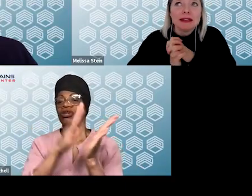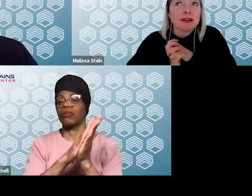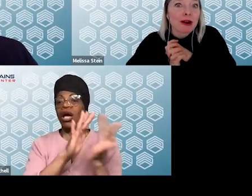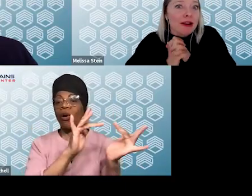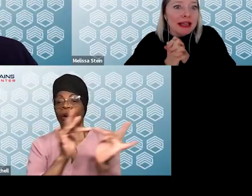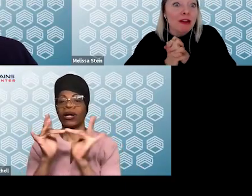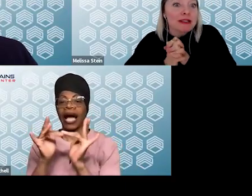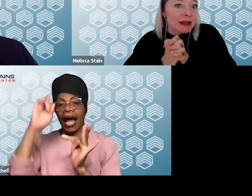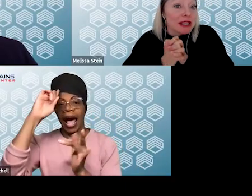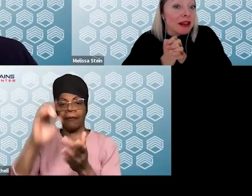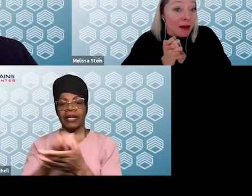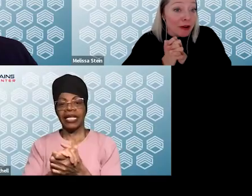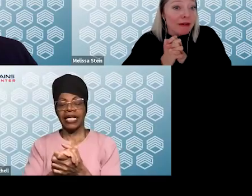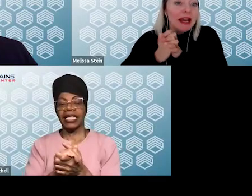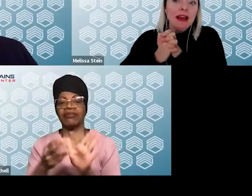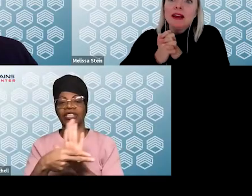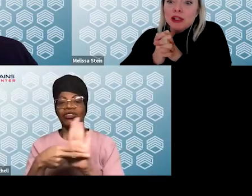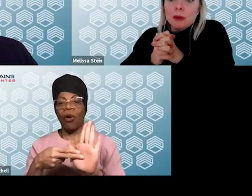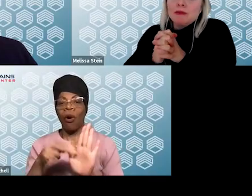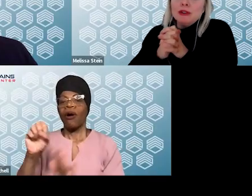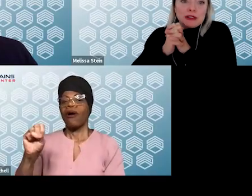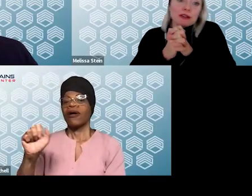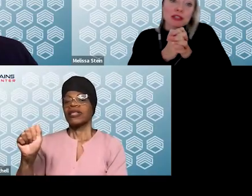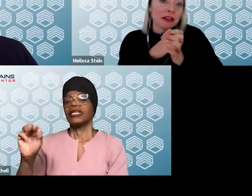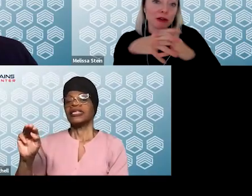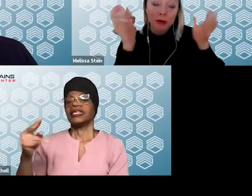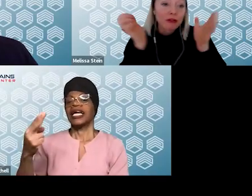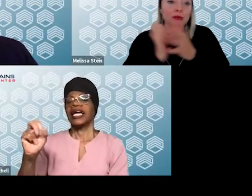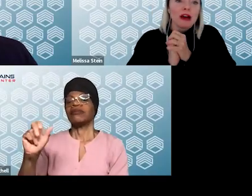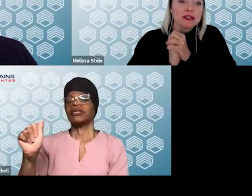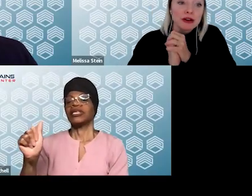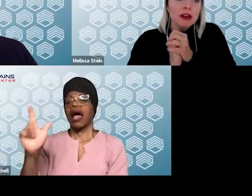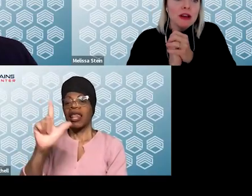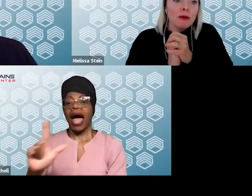I believe they're calling it now the SAMHSA Library. So if you search in your preferred browser